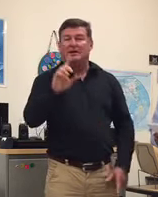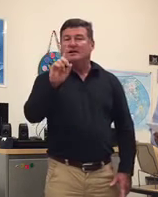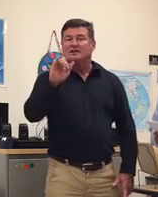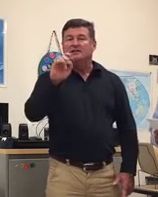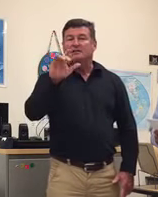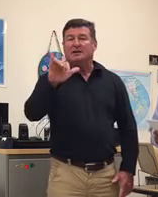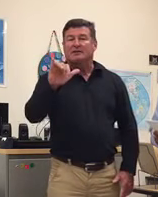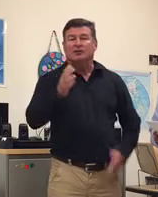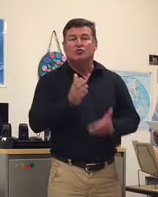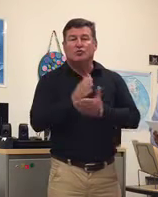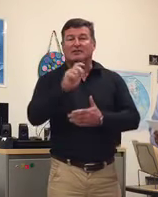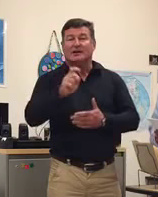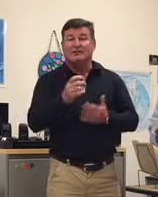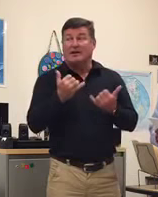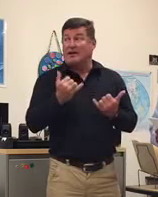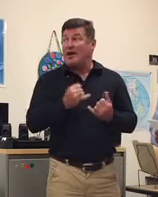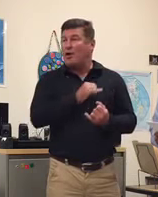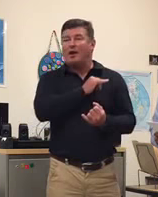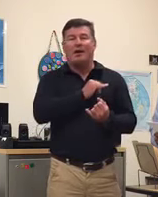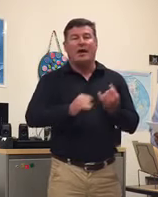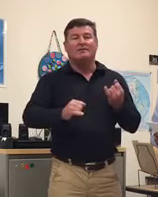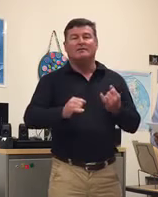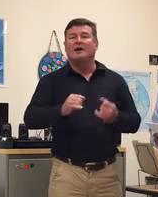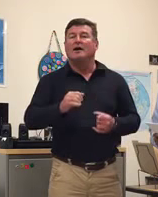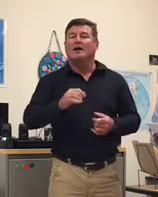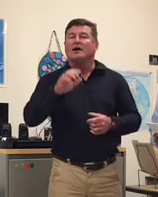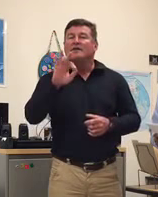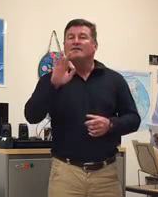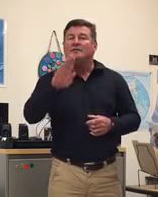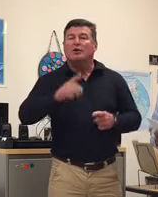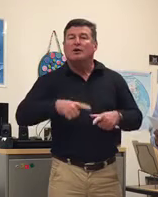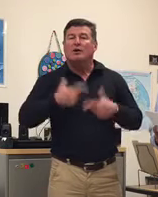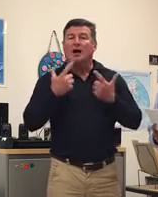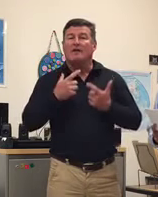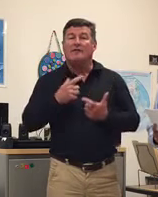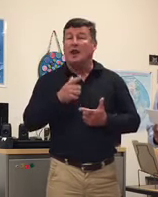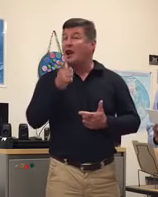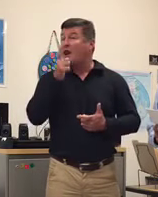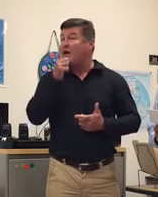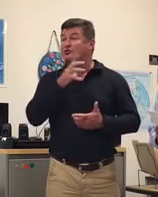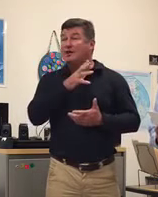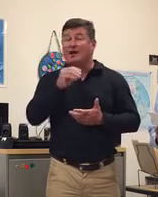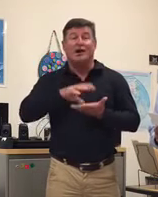Welcome to our final Facebook live lunch and learn series. Today we're talking about cameras in the